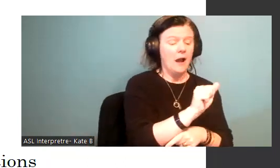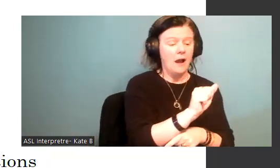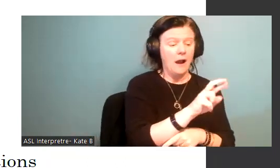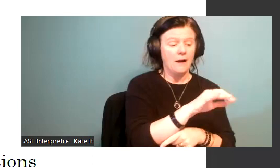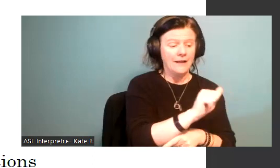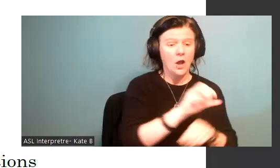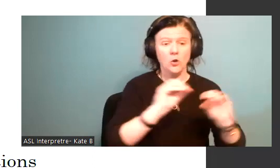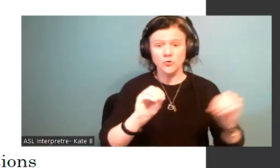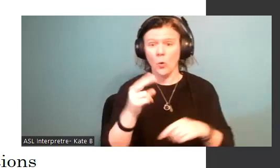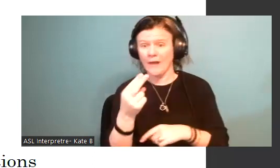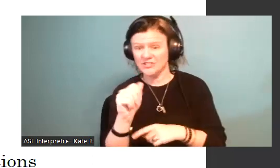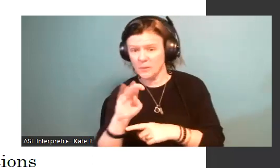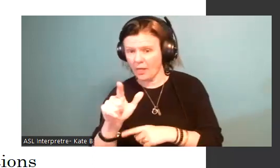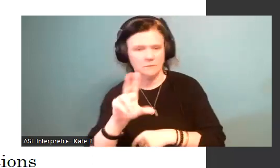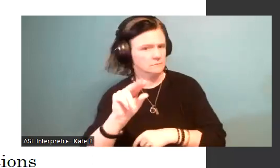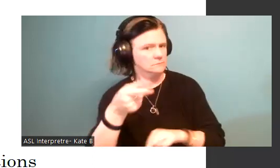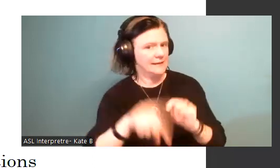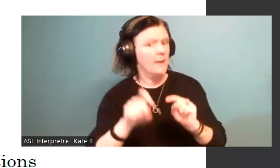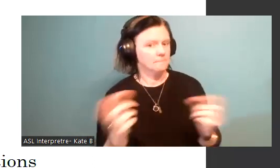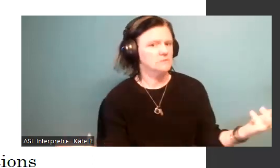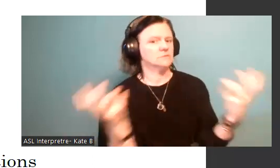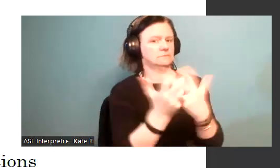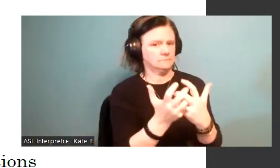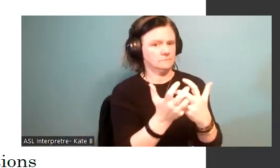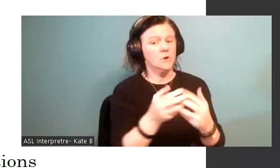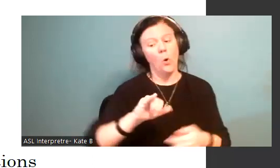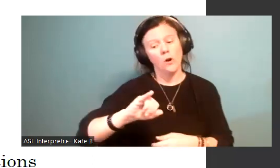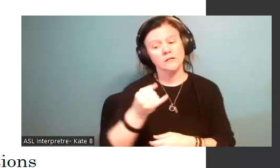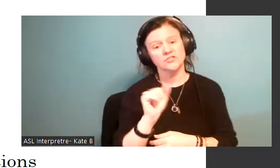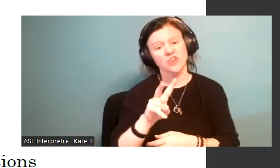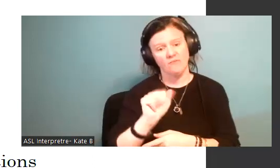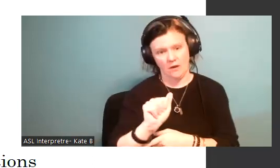interpreted or give them additional functions. It